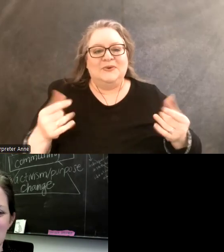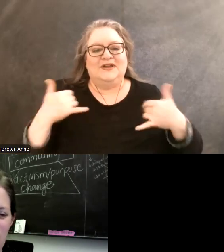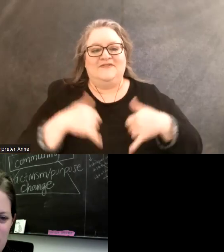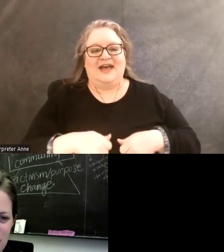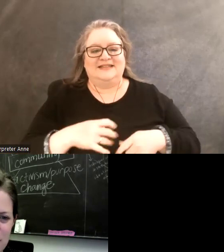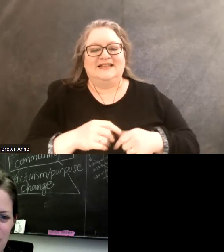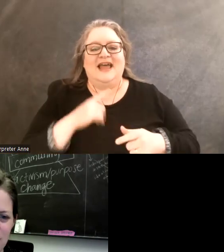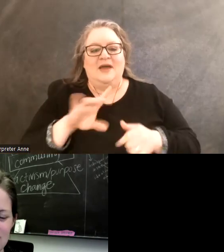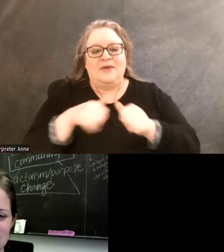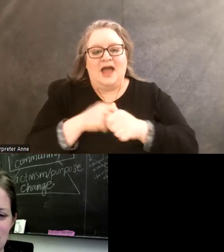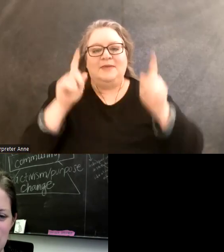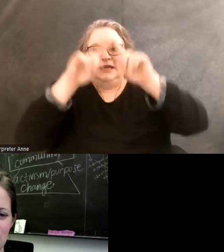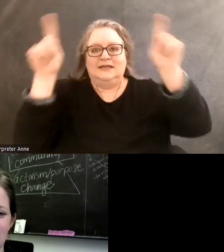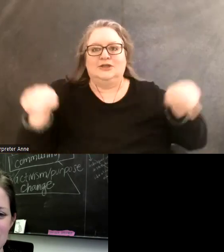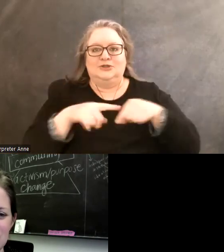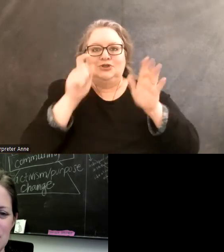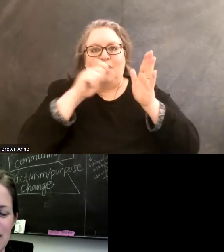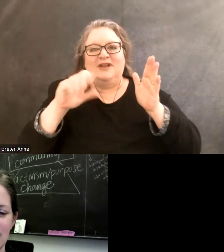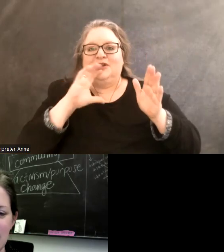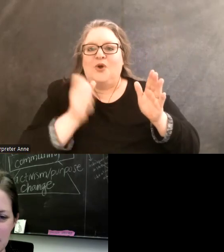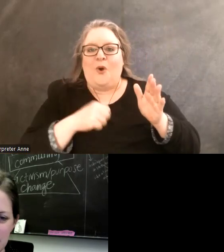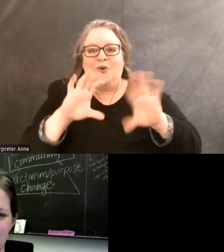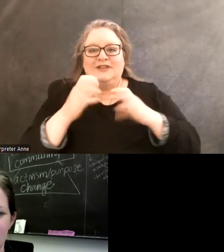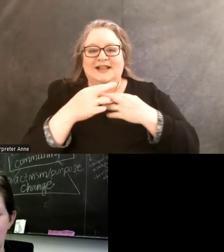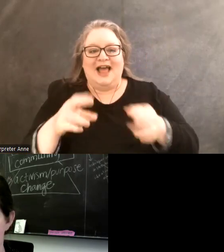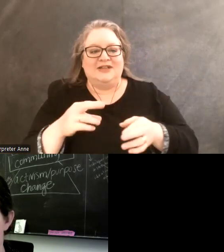chalkboard. My class is on old classroom and a desk on a lamp